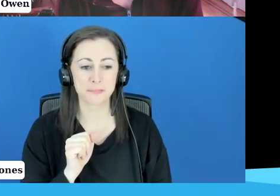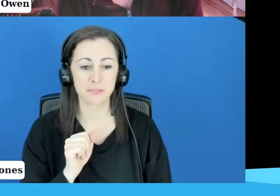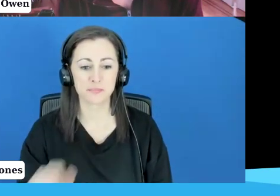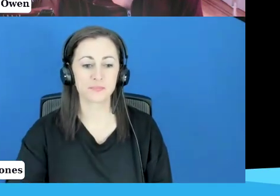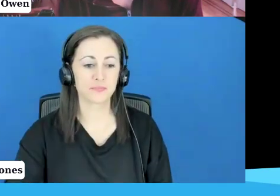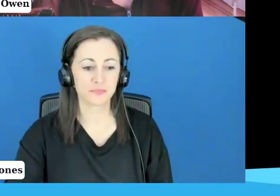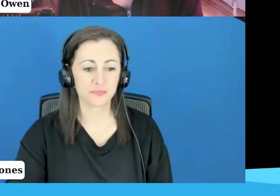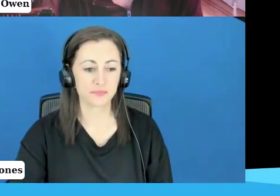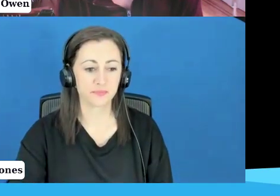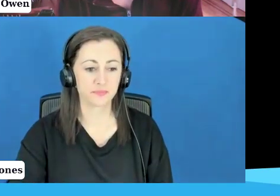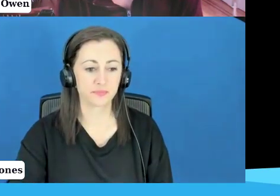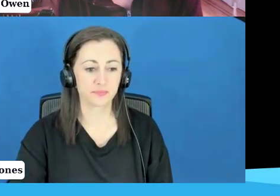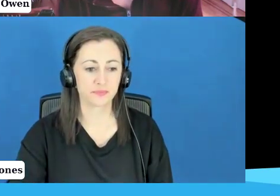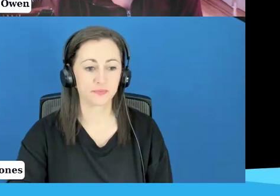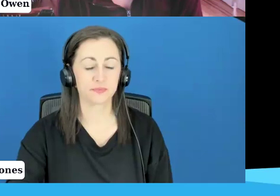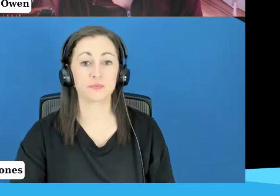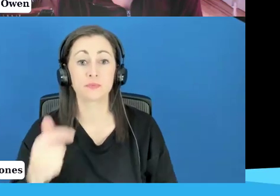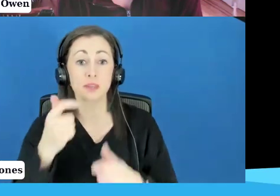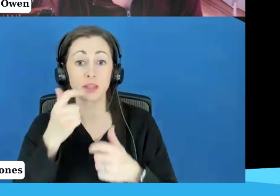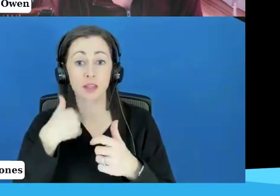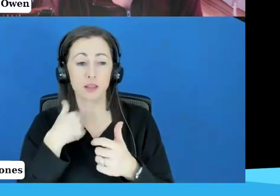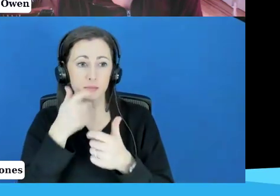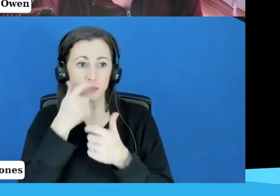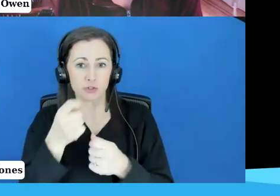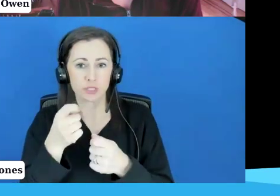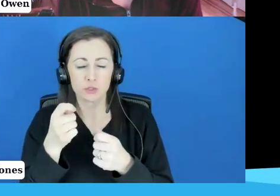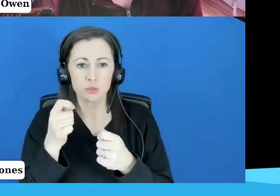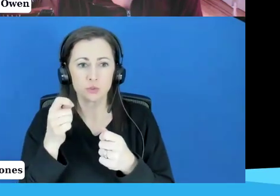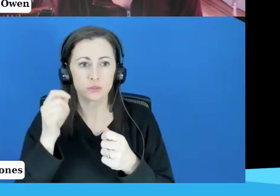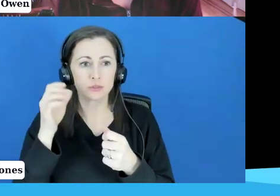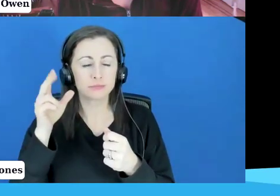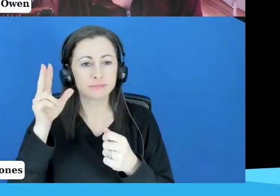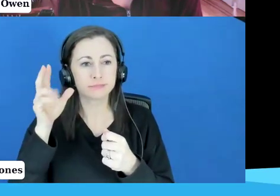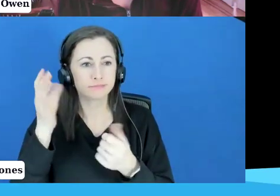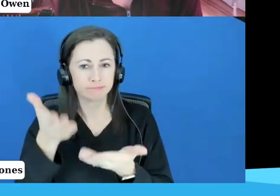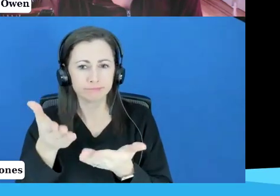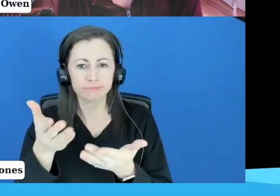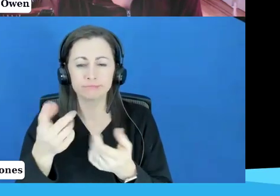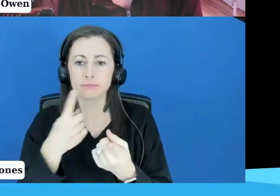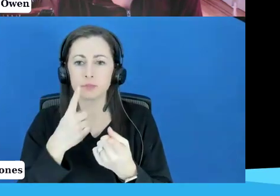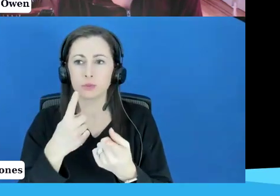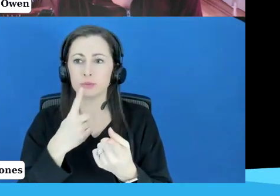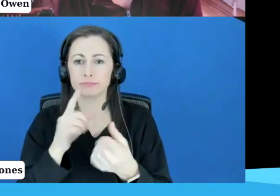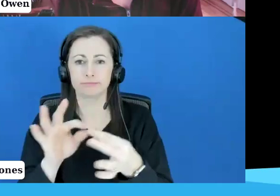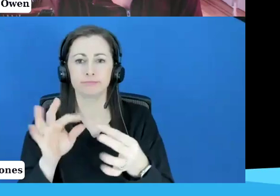I'm really interested to hear why do you believe some of these barriers exist?